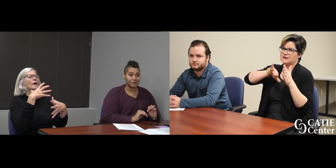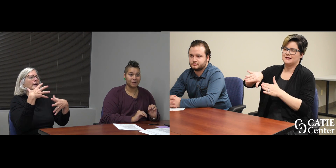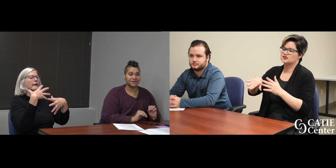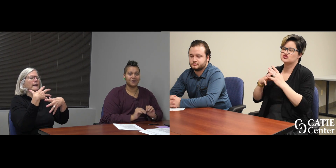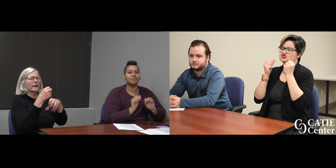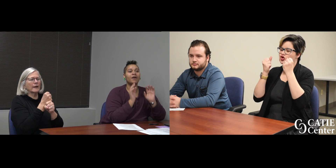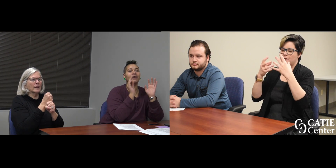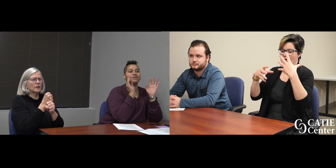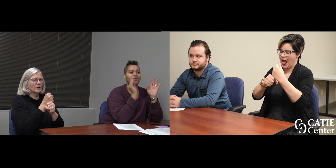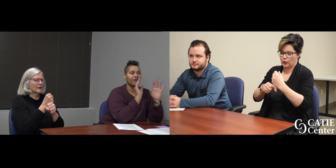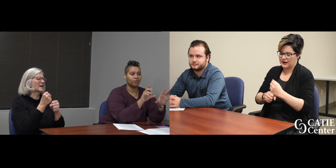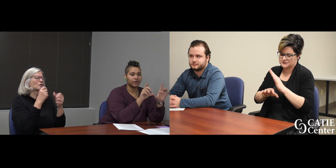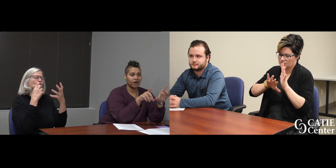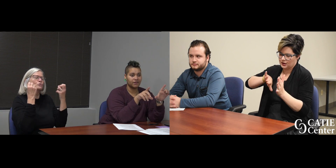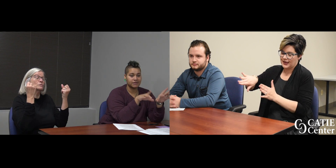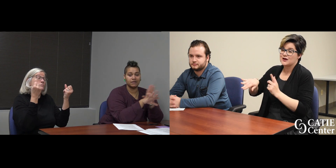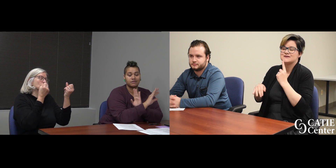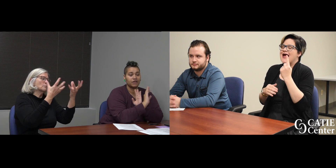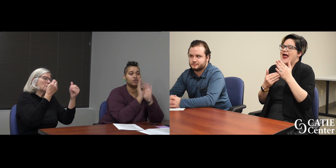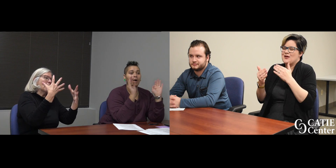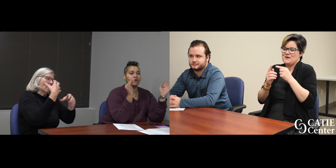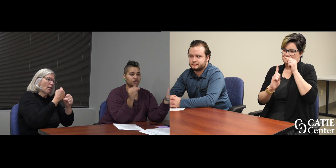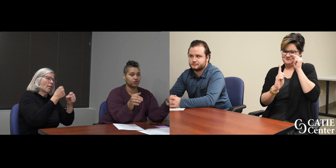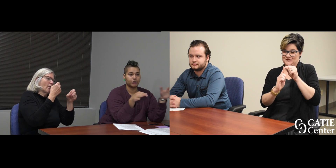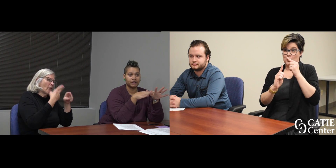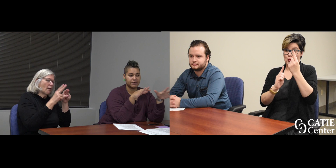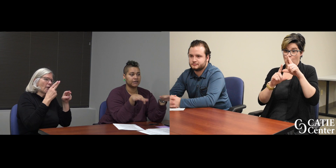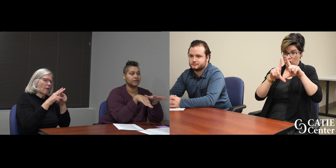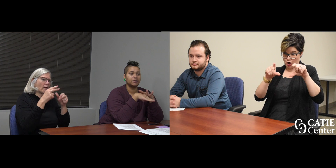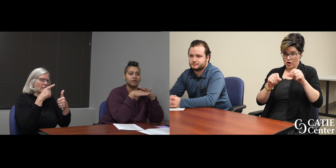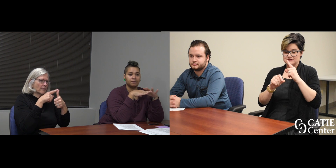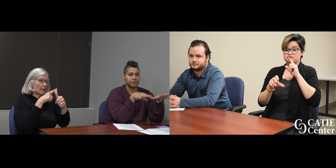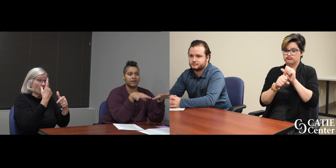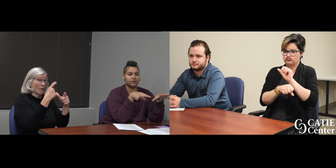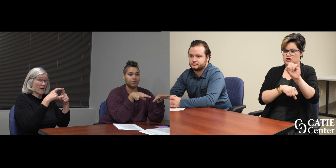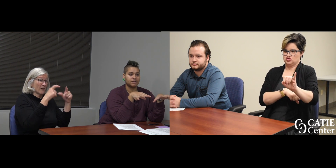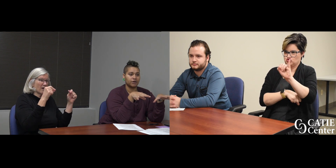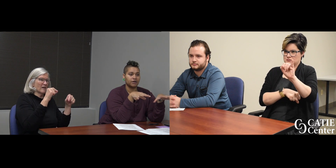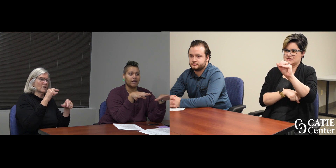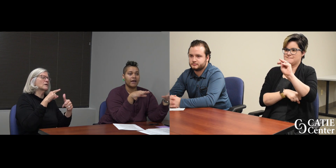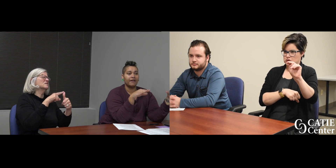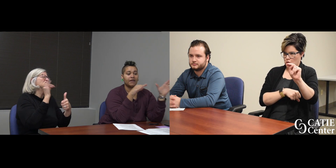so you have one card that says that you are insured here in Minnesota,